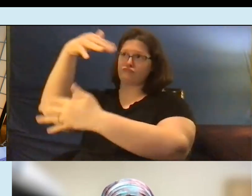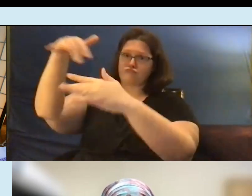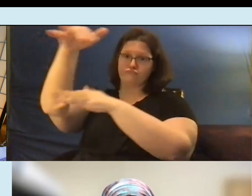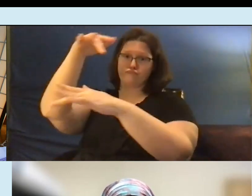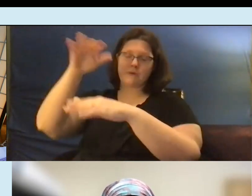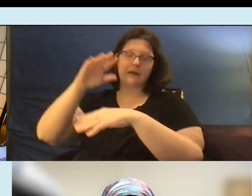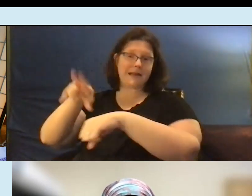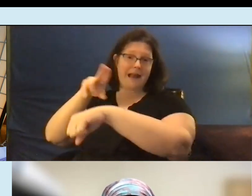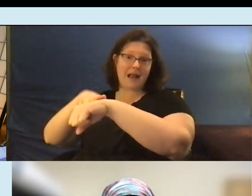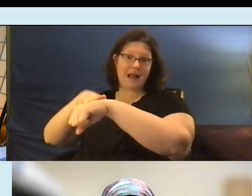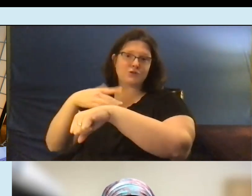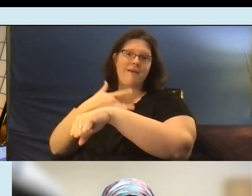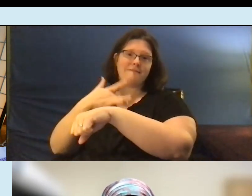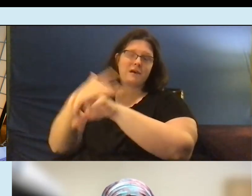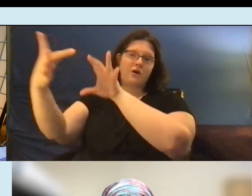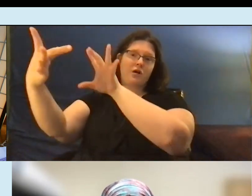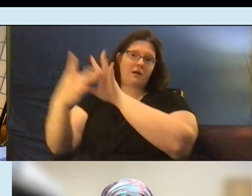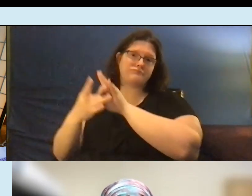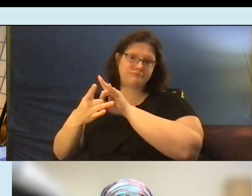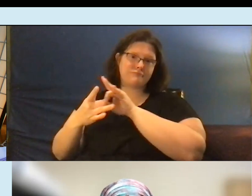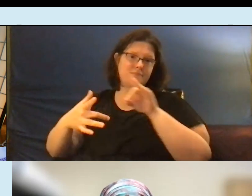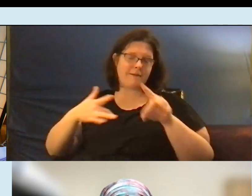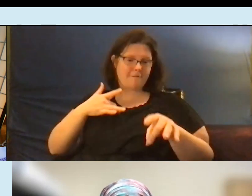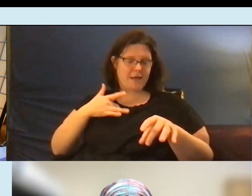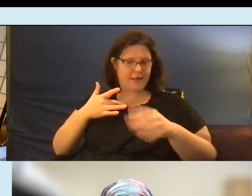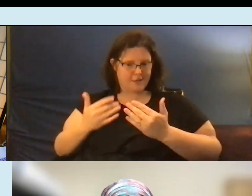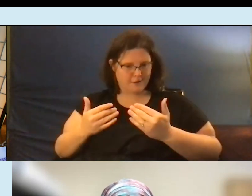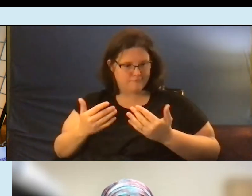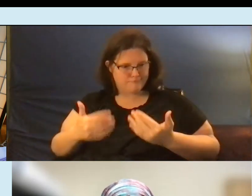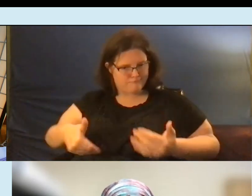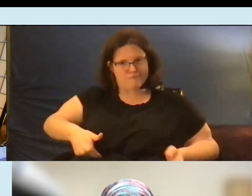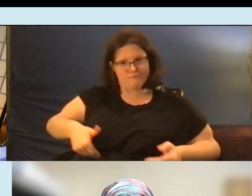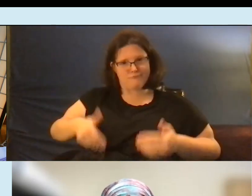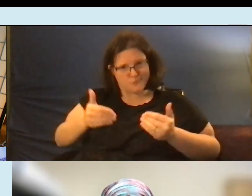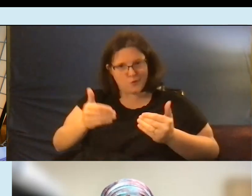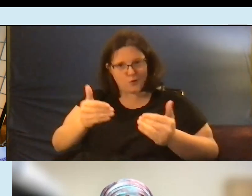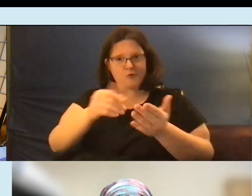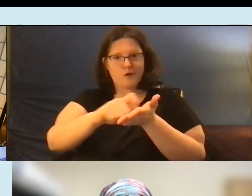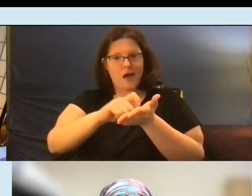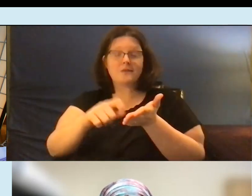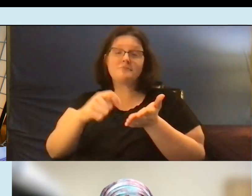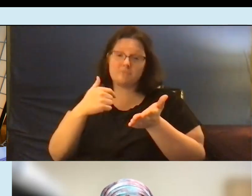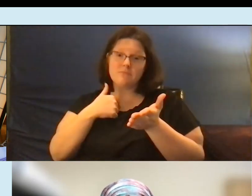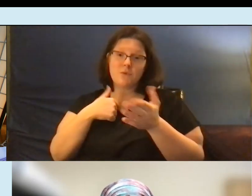that- that if it is to write and um so I have written a lot of poems when I'm sitting outside